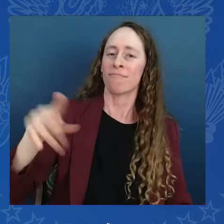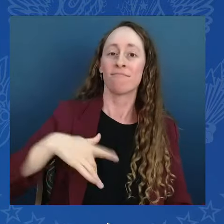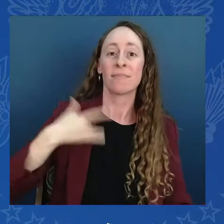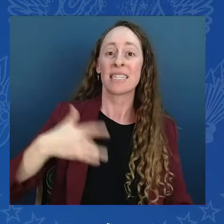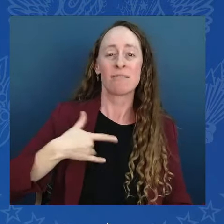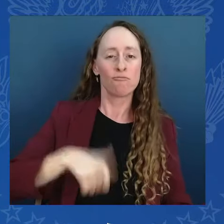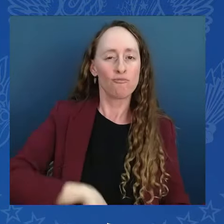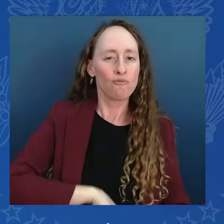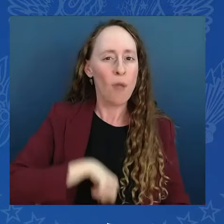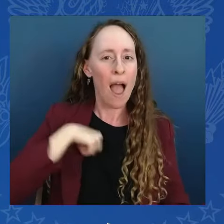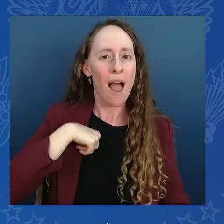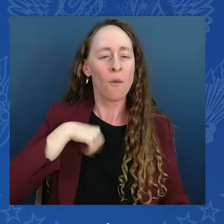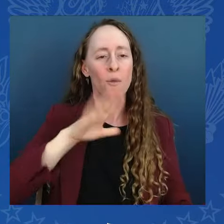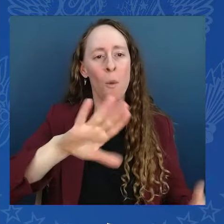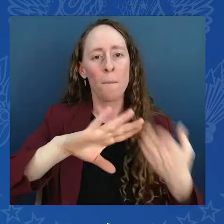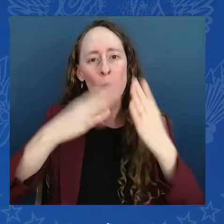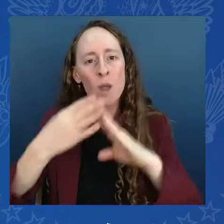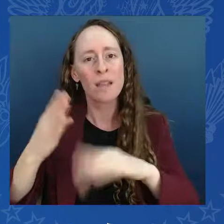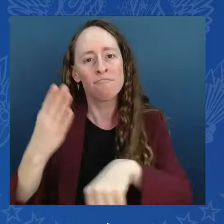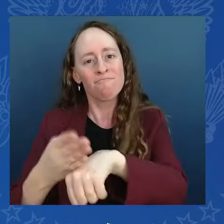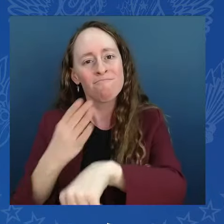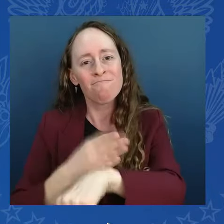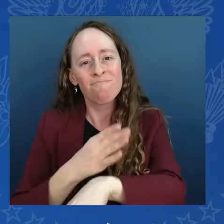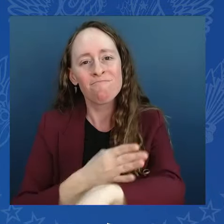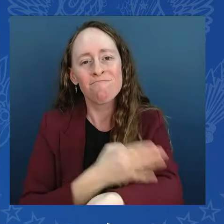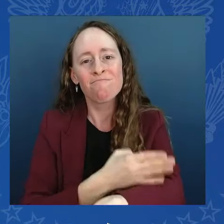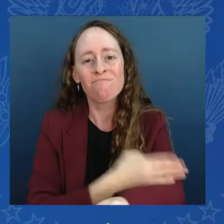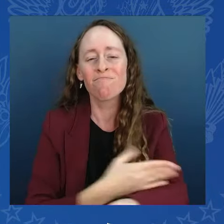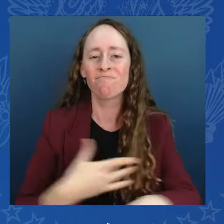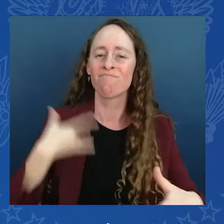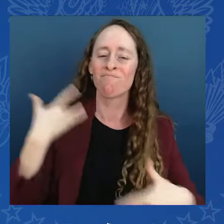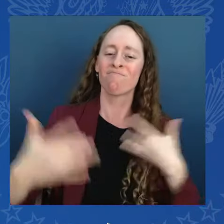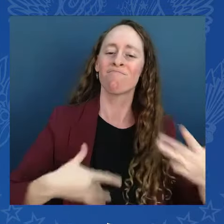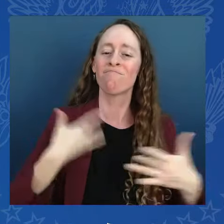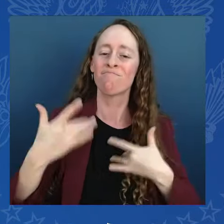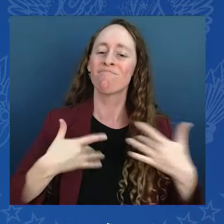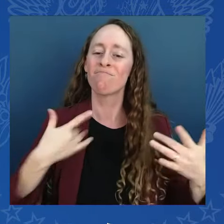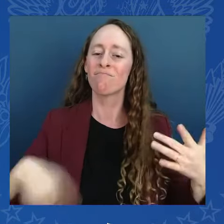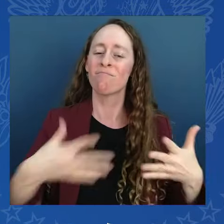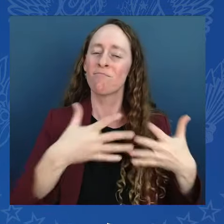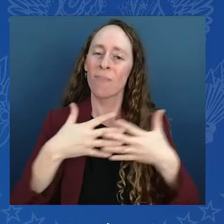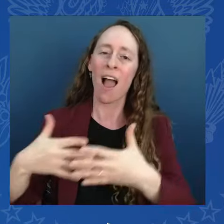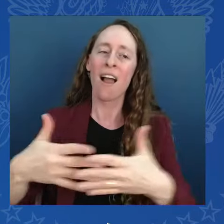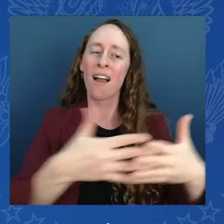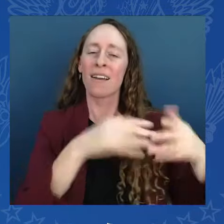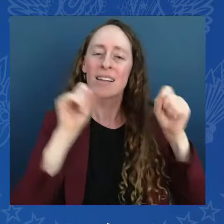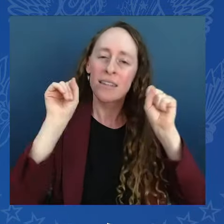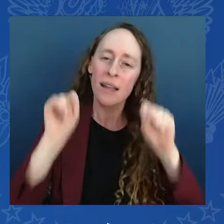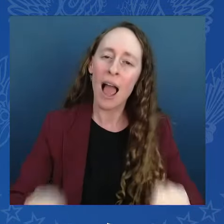that we can get big things done when we work together. I've never been more optimistic -- and I mean this from the bottom of my heart.